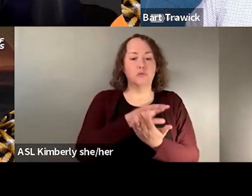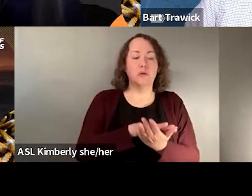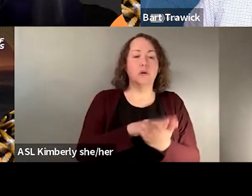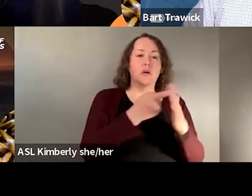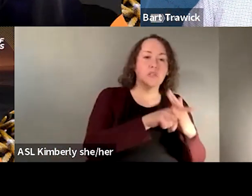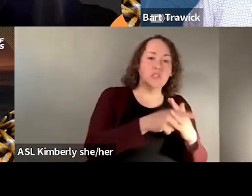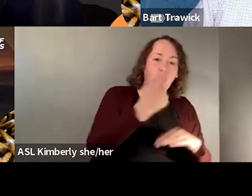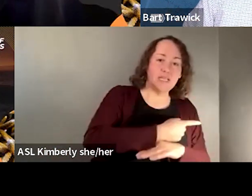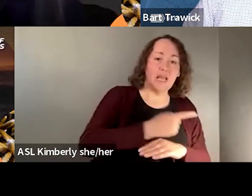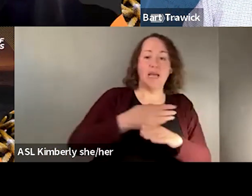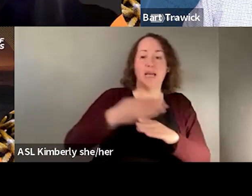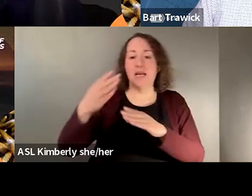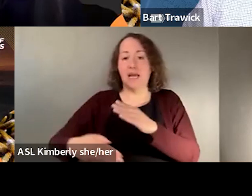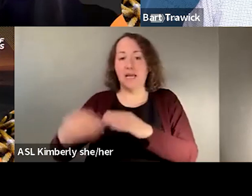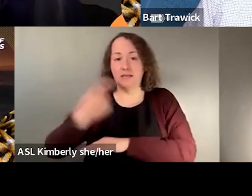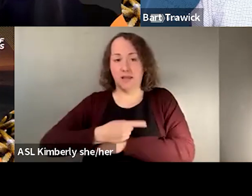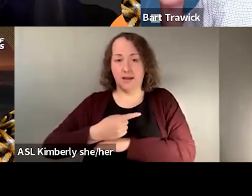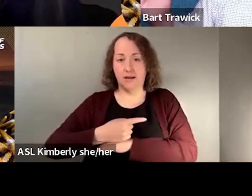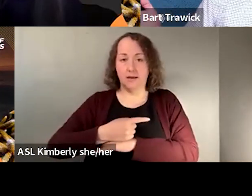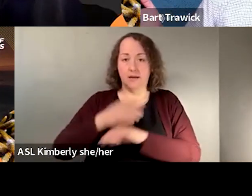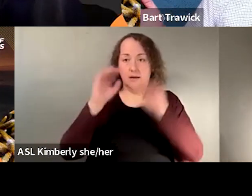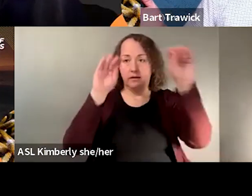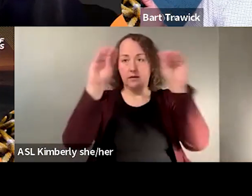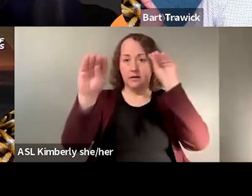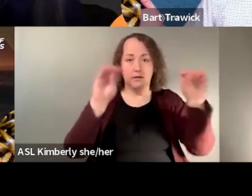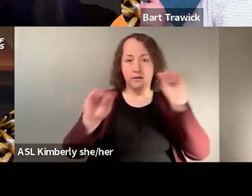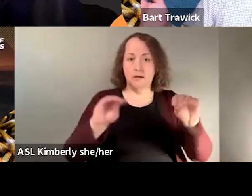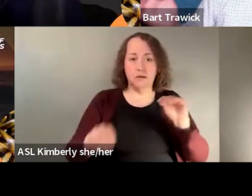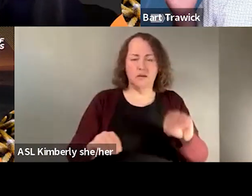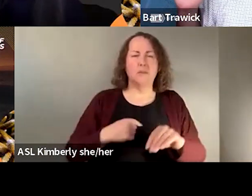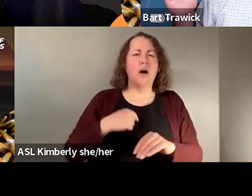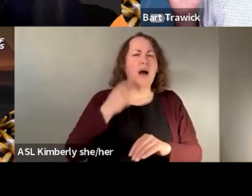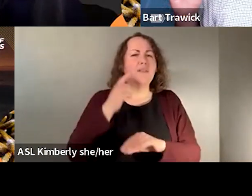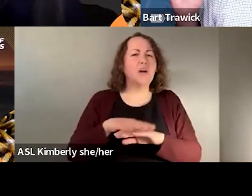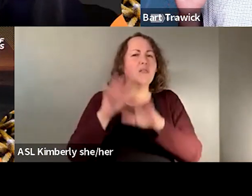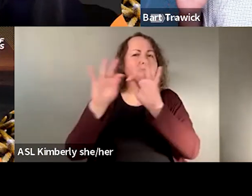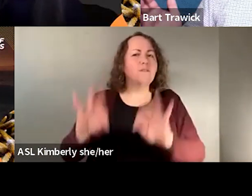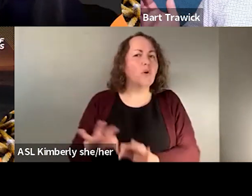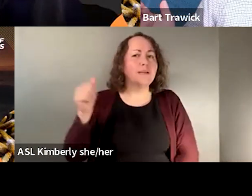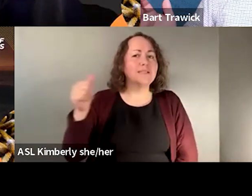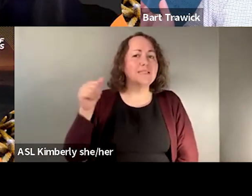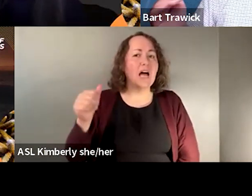I think on the form itself it only shows end date, but it's really happening.